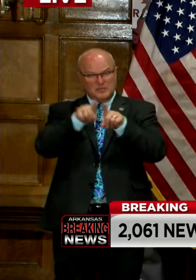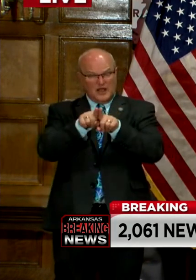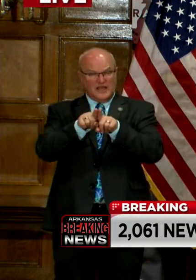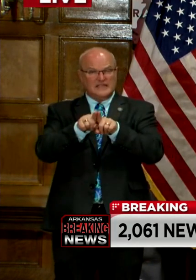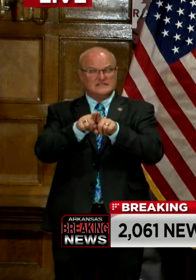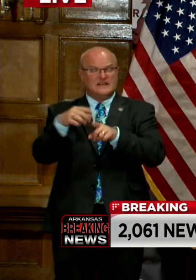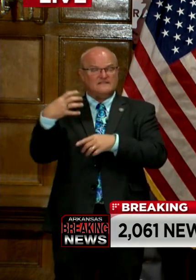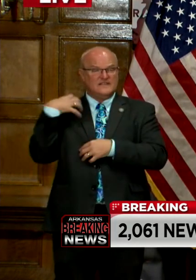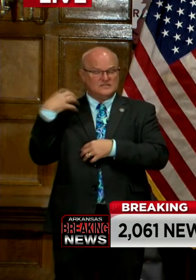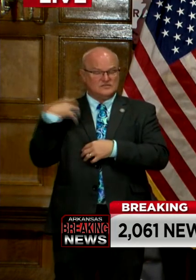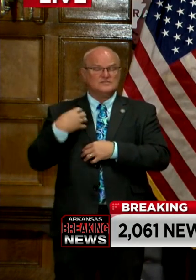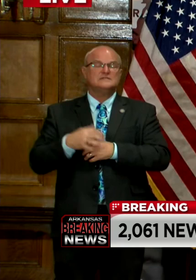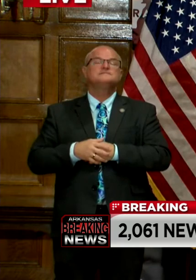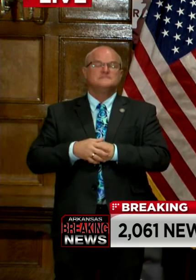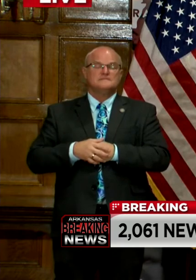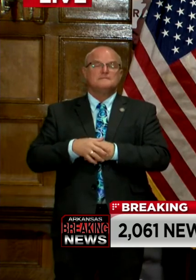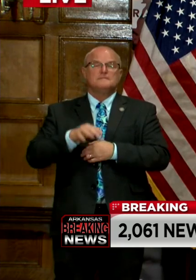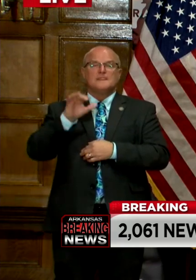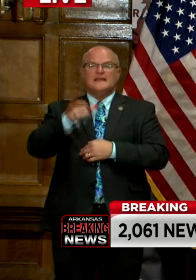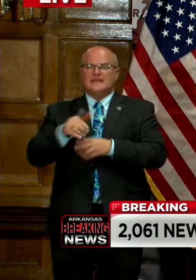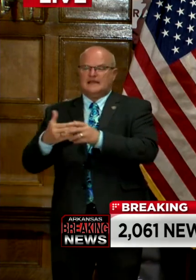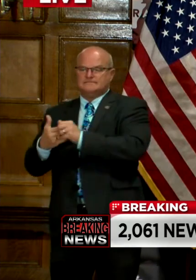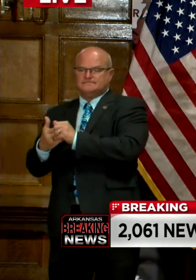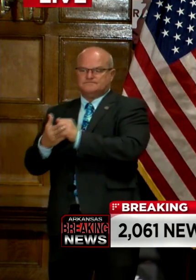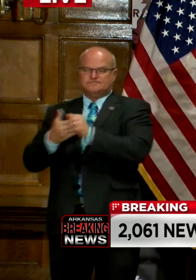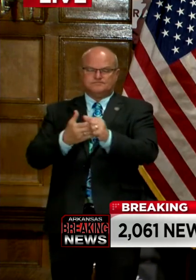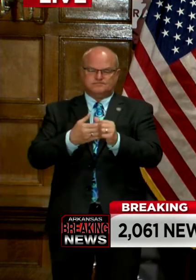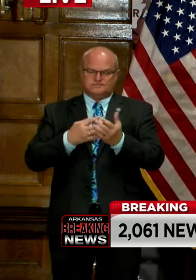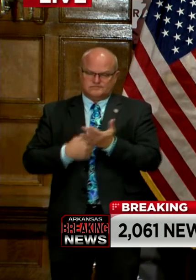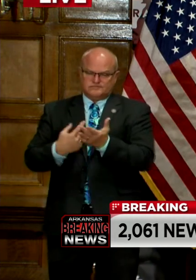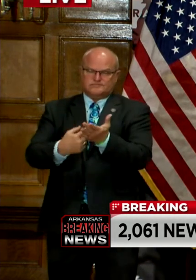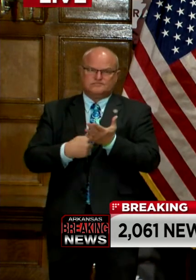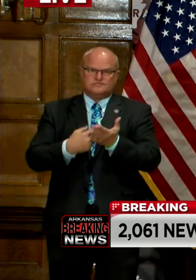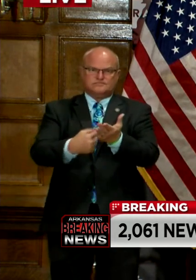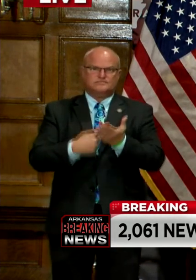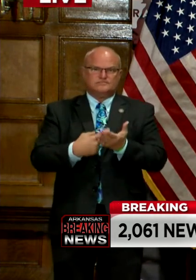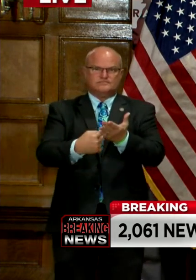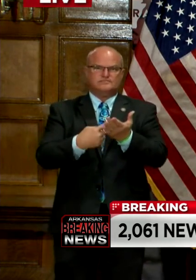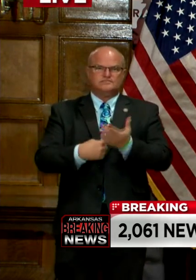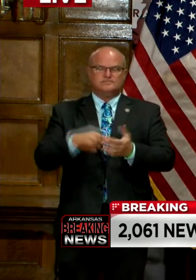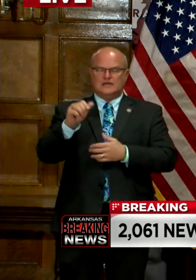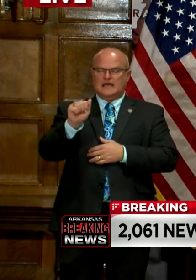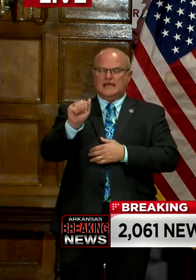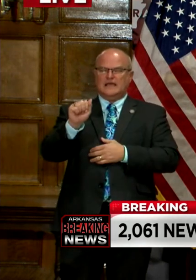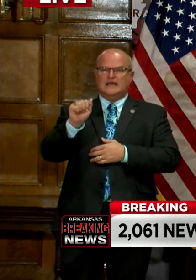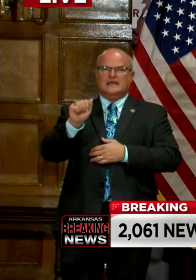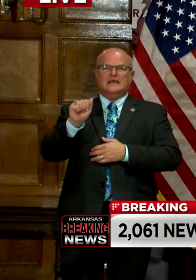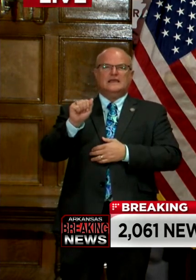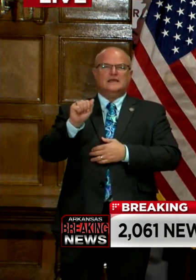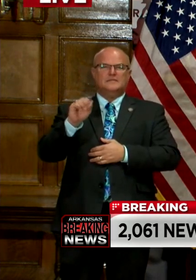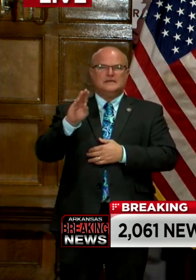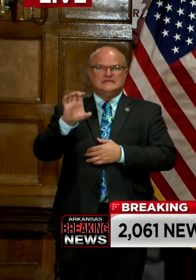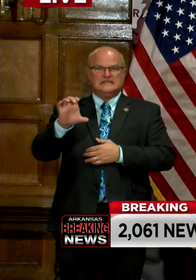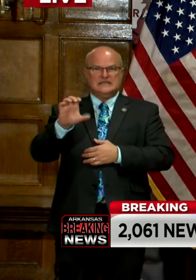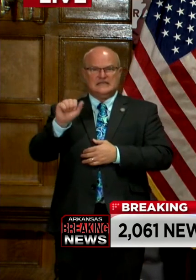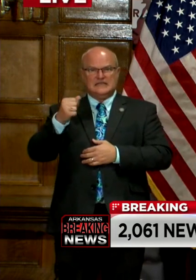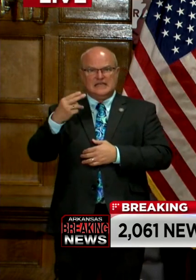OUR DIRECTOR EVER ENFORCEMENT -- OF ENCOURSE, DEPARTMENT OF HEALTH -- ENFORCEMENT, DEPARTMENT OF HEALTH COMPLIANCE